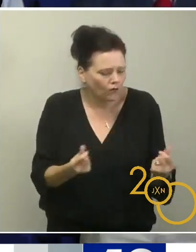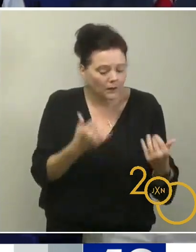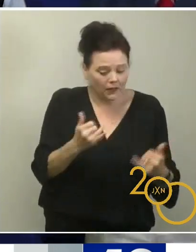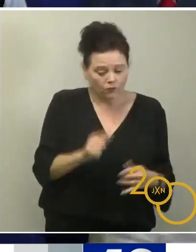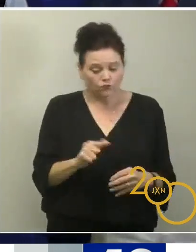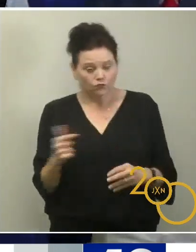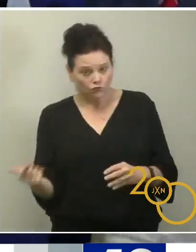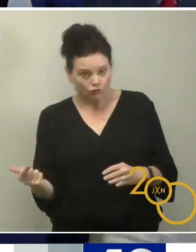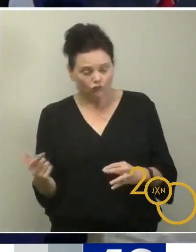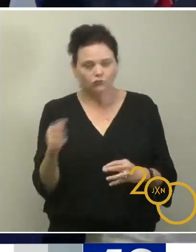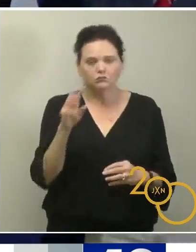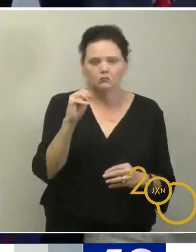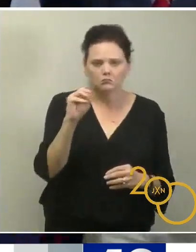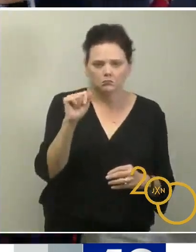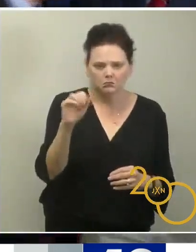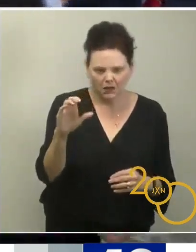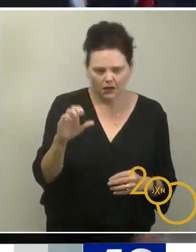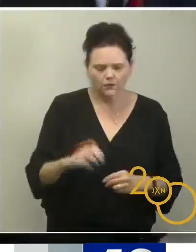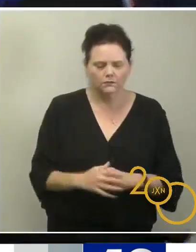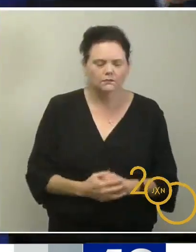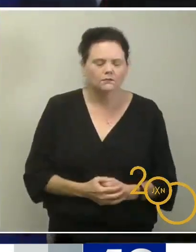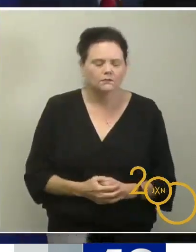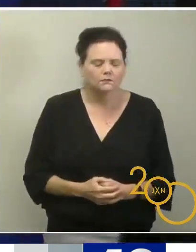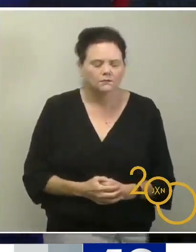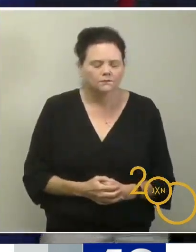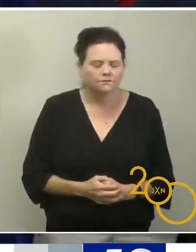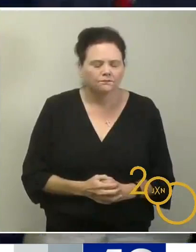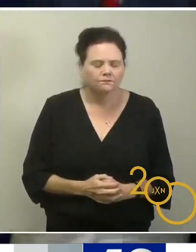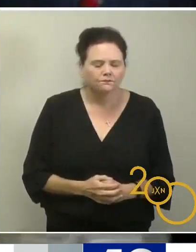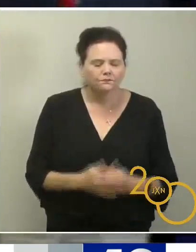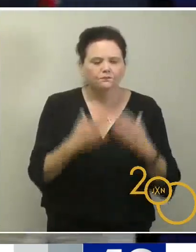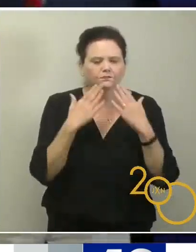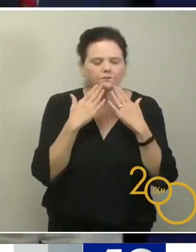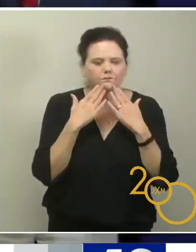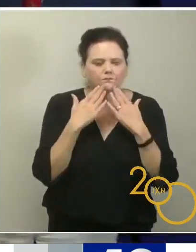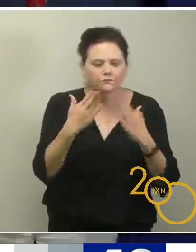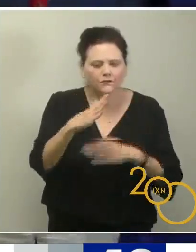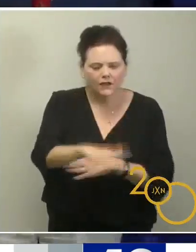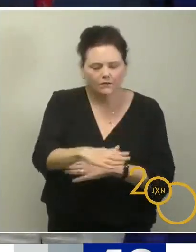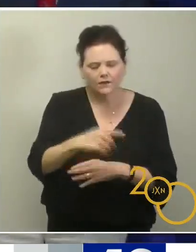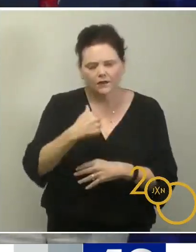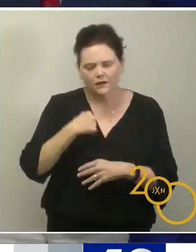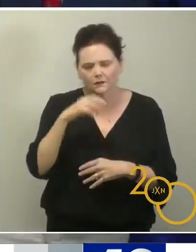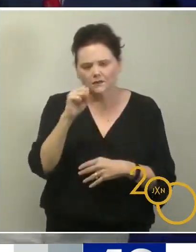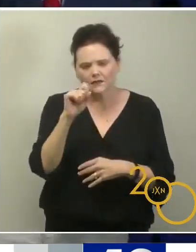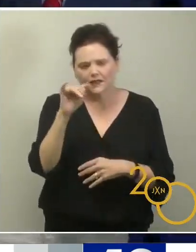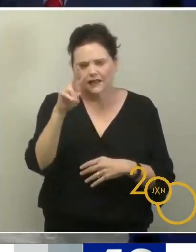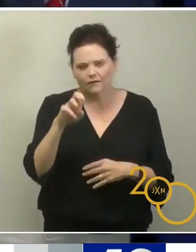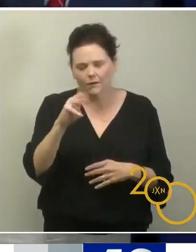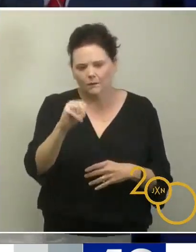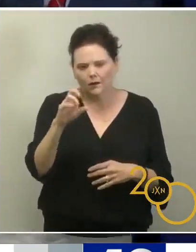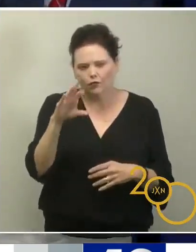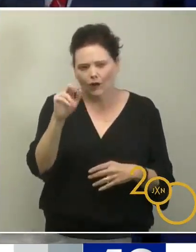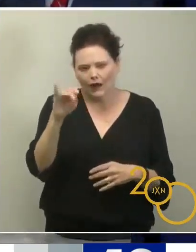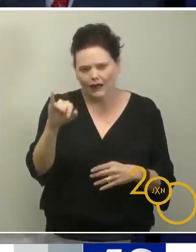WE PLAN IN THE WATER SYSTEM AS WELL AS SITUATION REPORT ACCOMPLISHING THOSE ACTIVITIES IN THE AFTERNOONS.WE WILL MAKE SURE THAT INFORMATION IS AVAILABLE TO EVERYONE WILL KNOW WHAT THE CURRENT CONDITIONS ARE AS WELL AS THOSE ACTIONS THAT THE STATE WILL BE TAKING TO MITIGATE THOSE WITHOUT